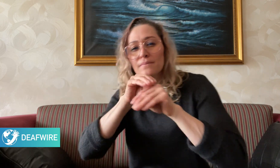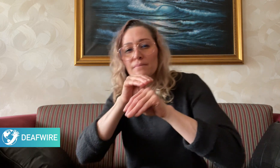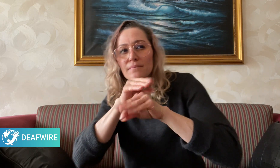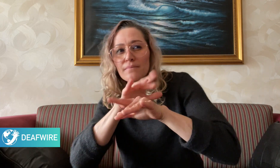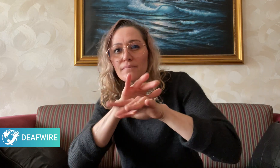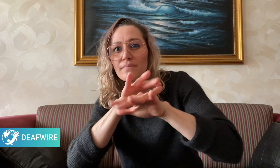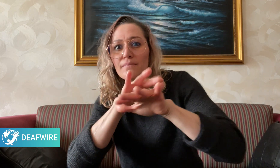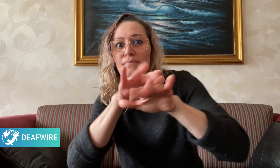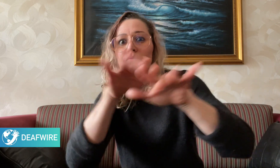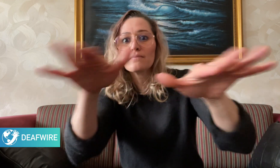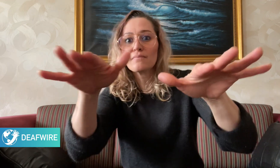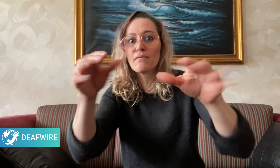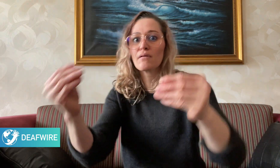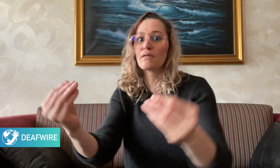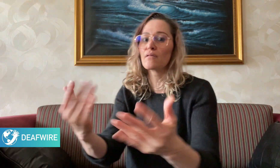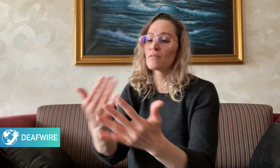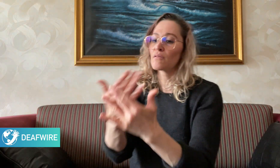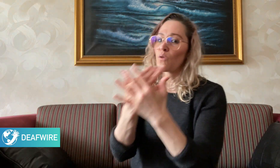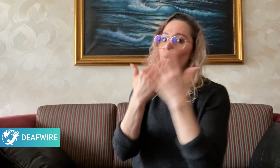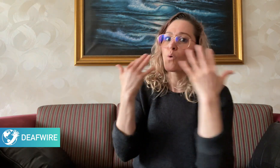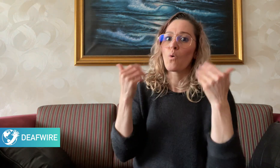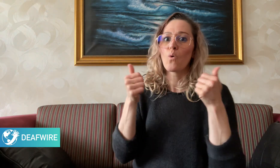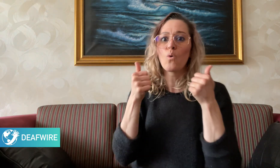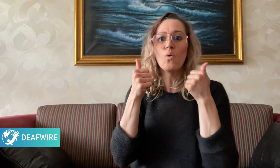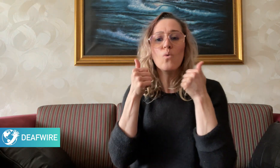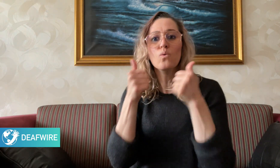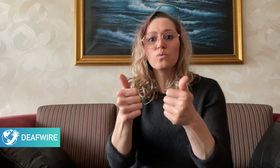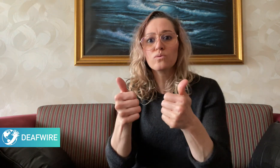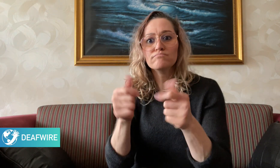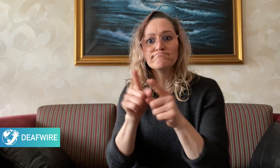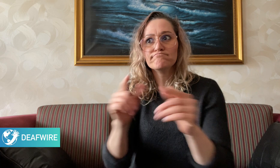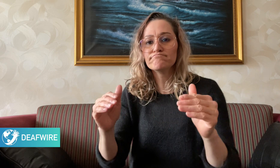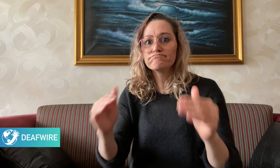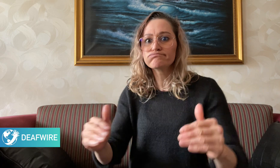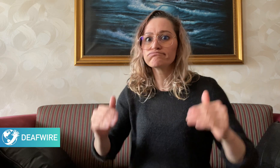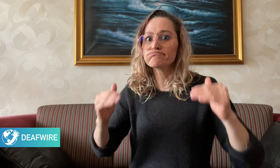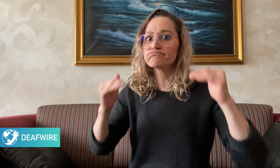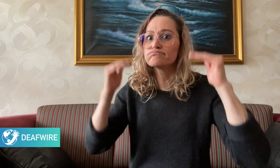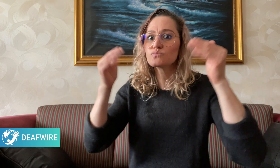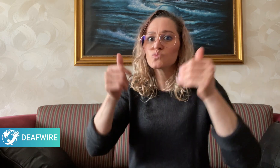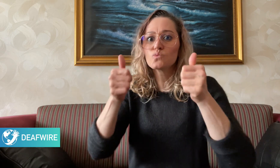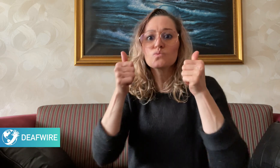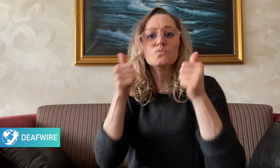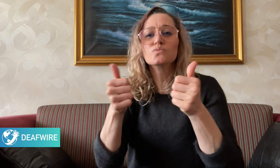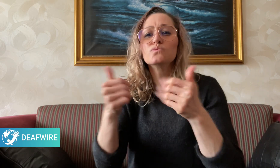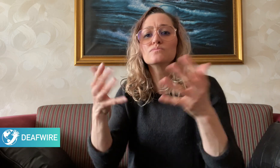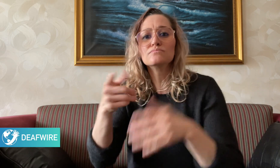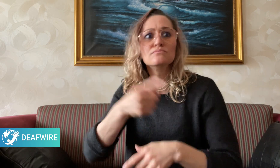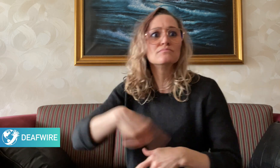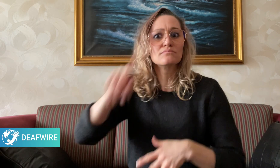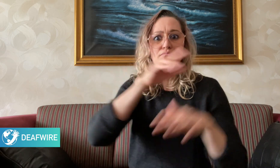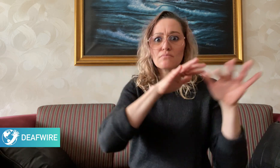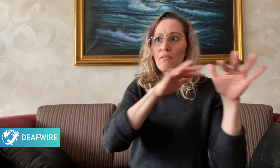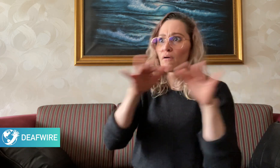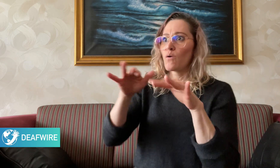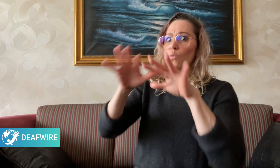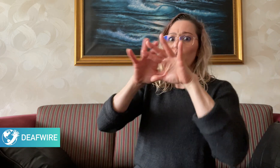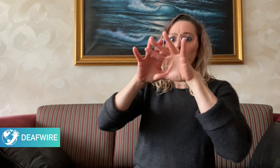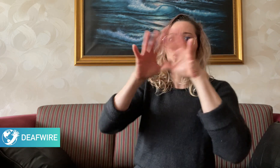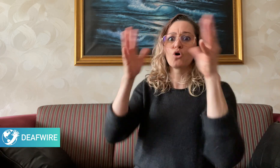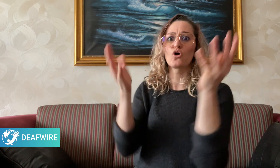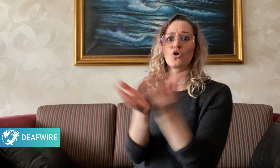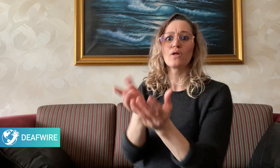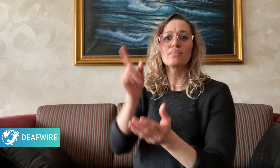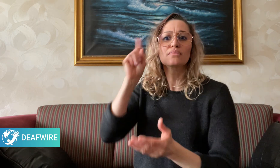Some influencers have brought great improvements